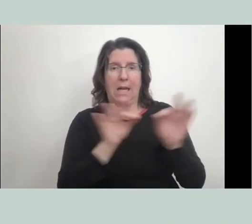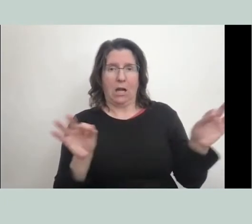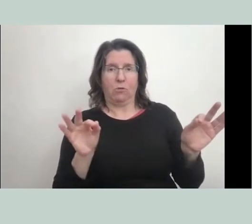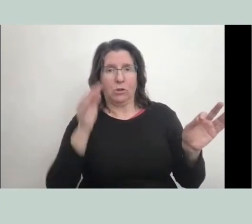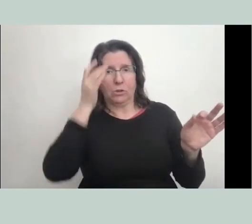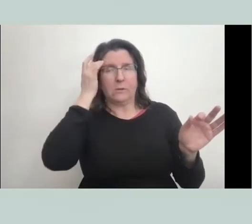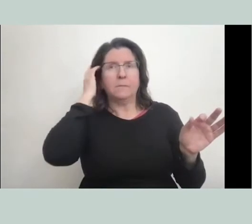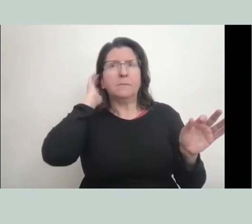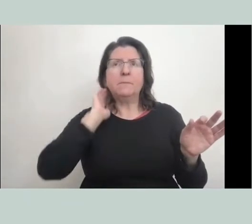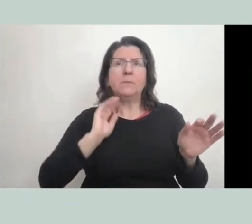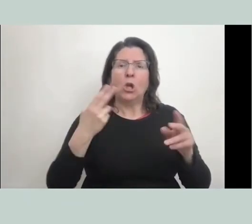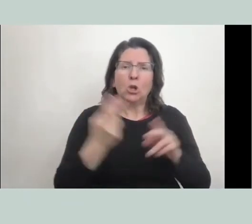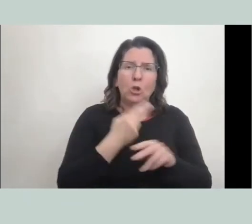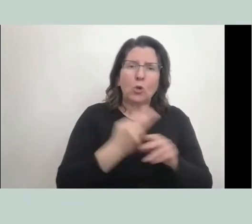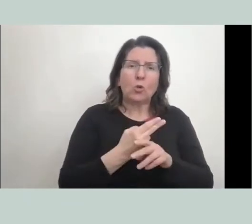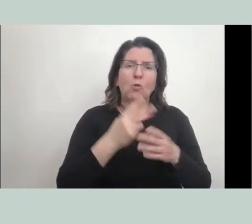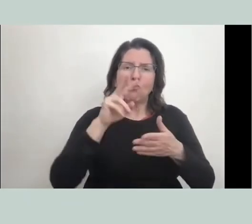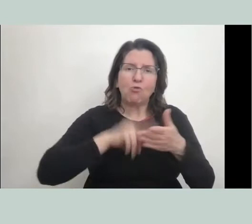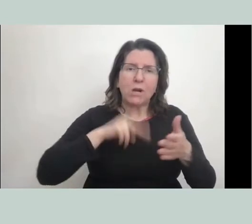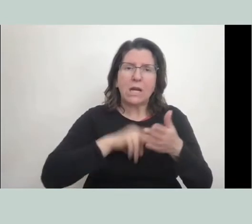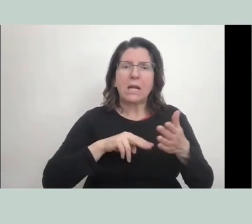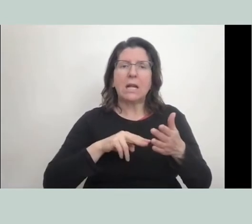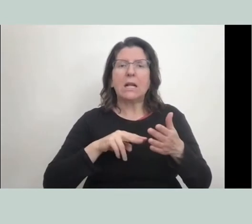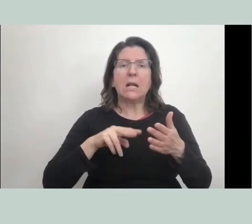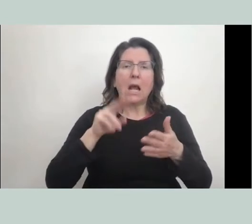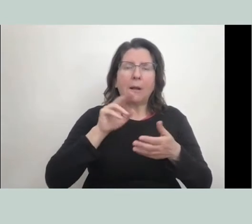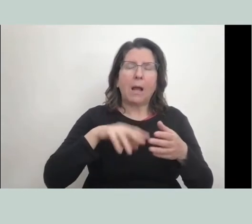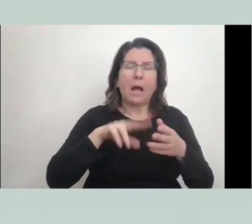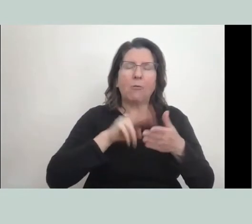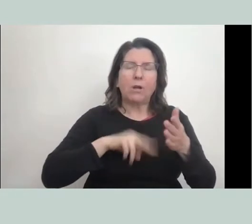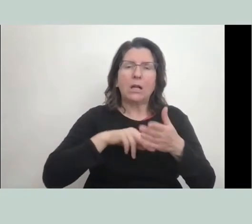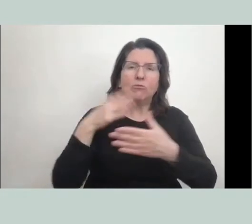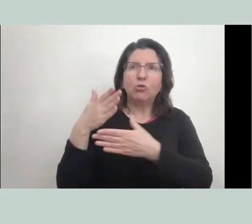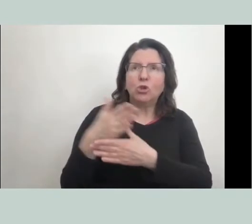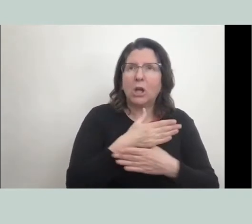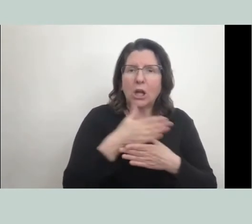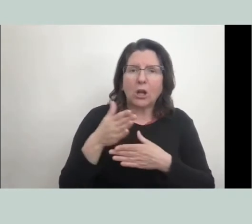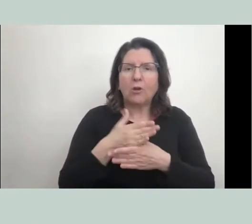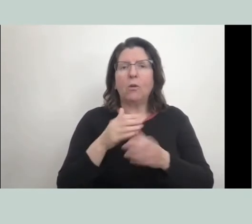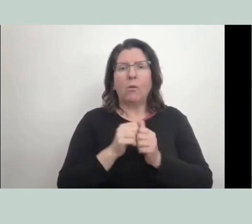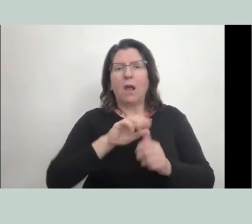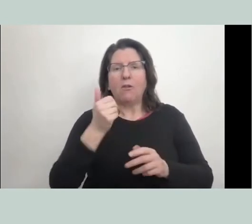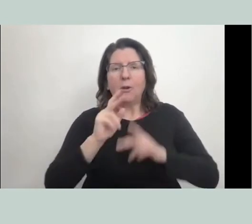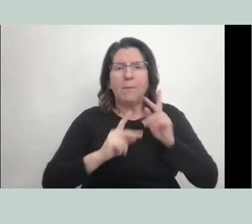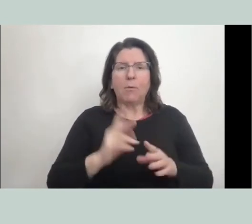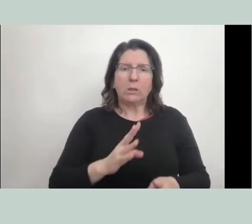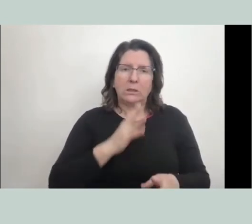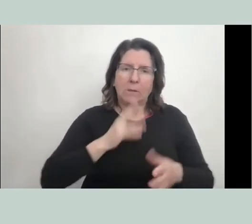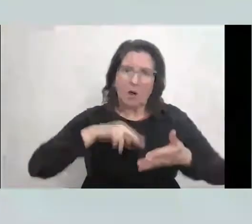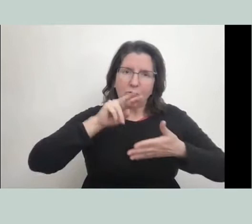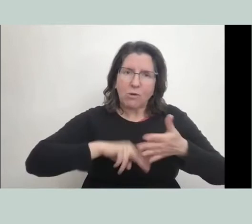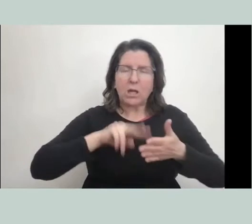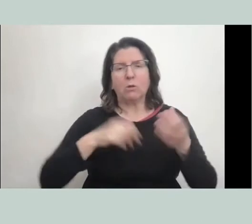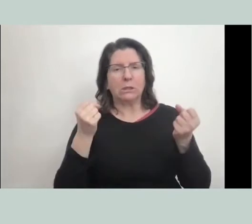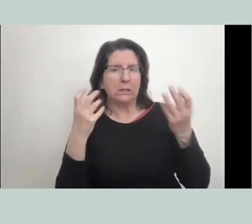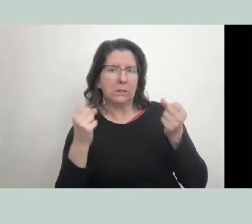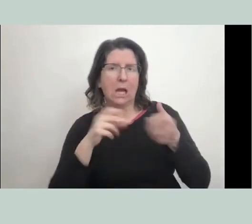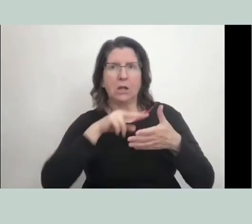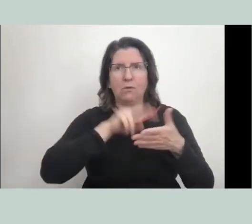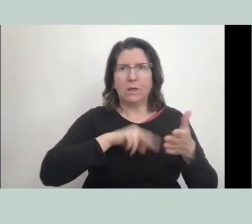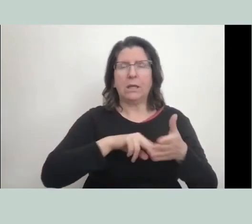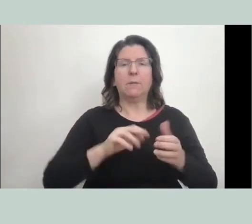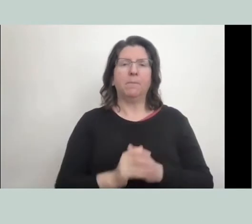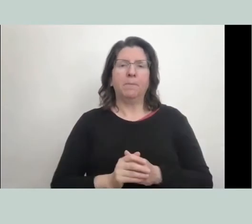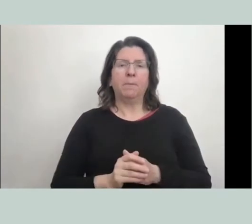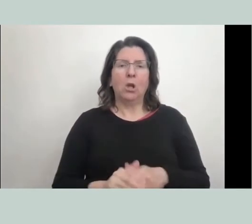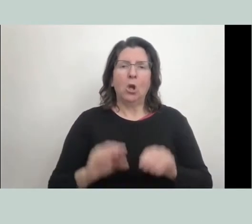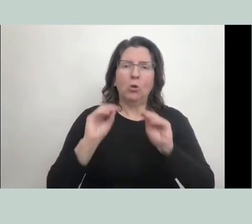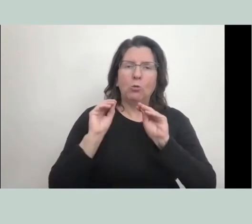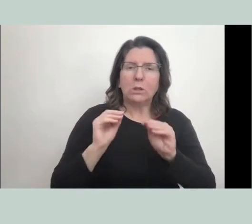You can integrate oral and written language. Plan read-aloud and shared-reading activities, either in English or ASL.